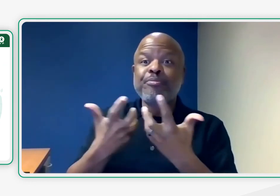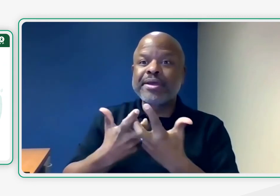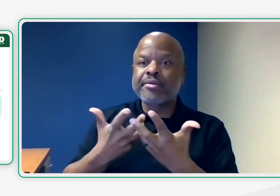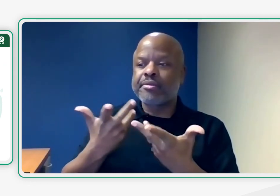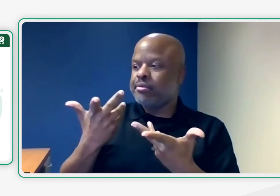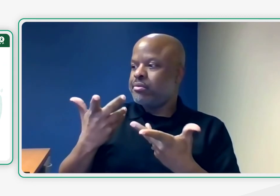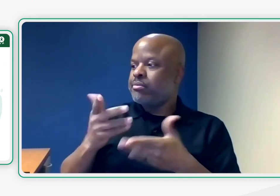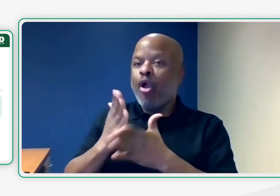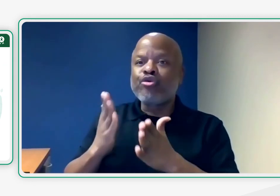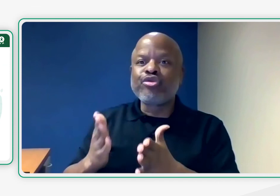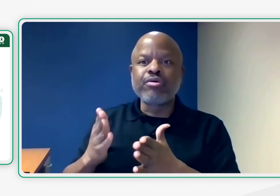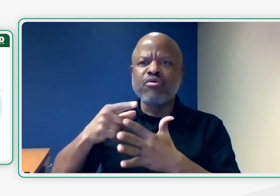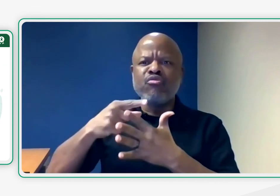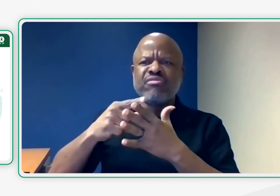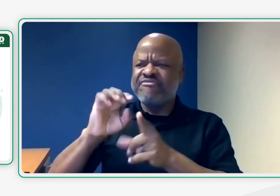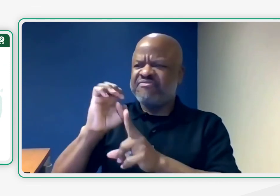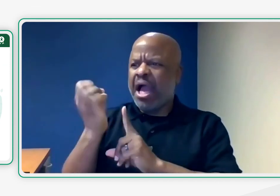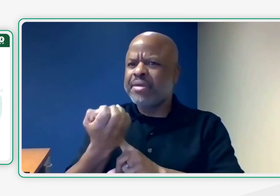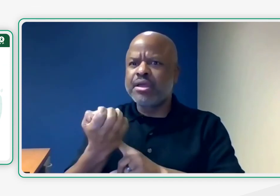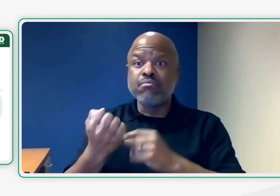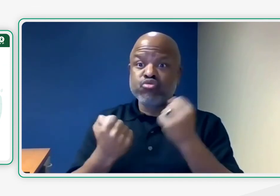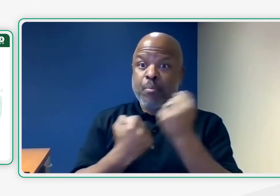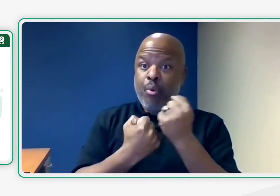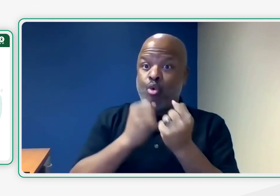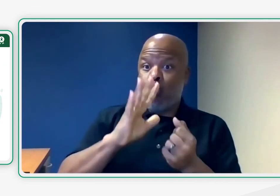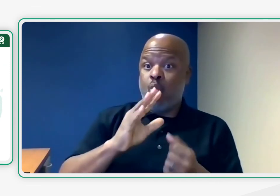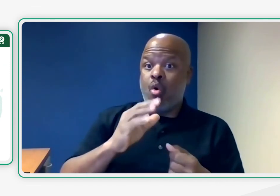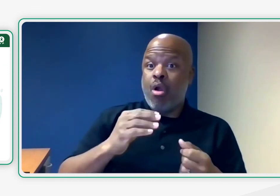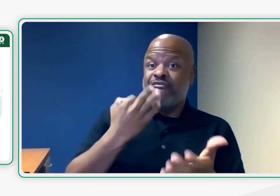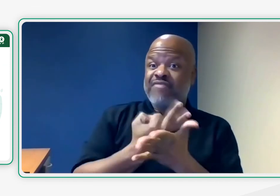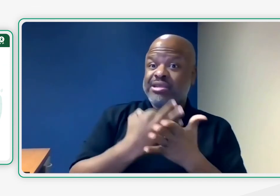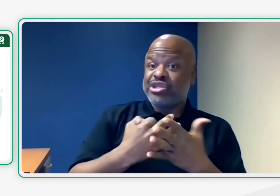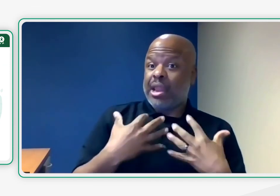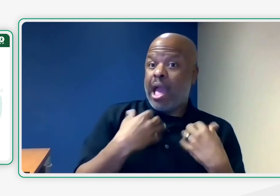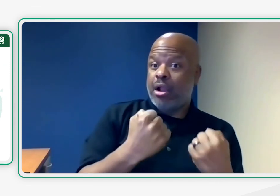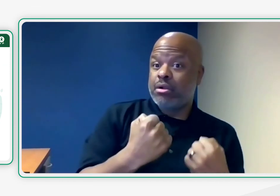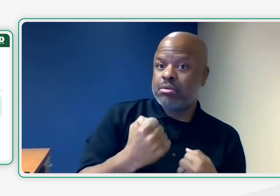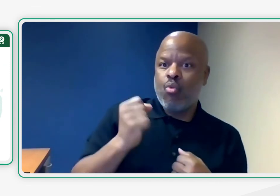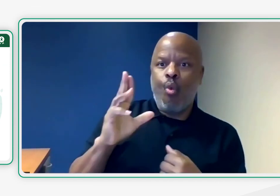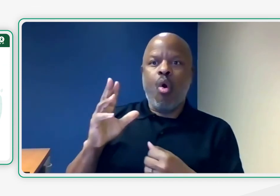So, again, the financial environment. You might be influenced by the people around you if they